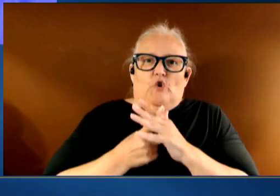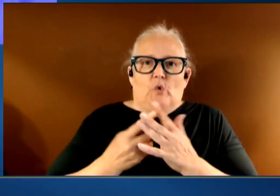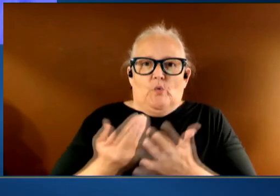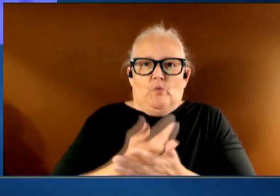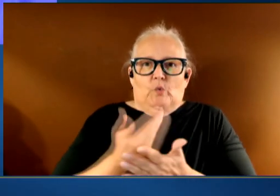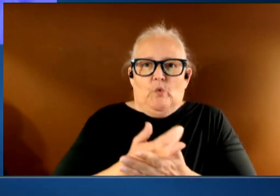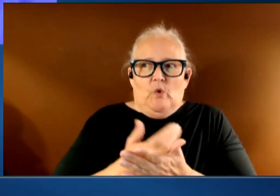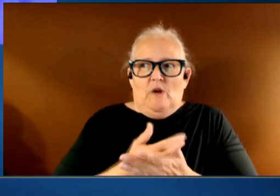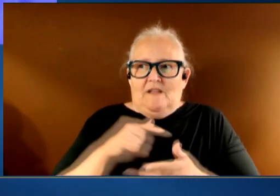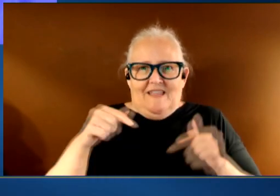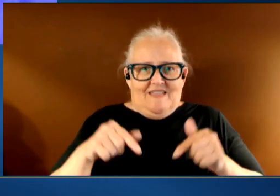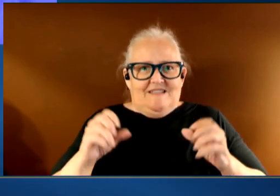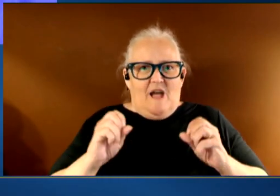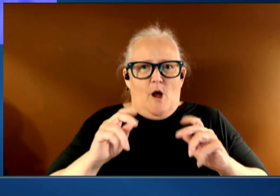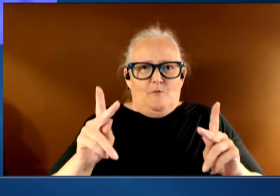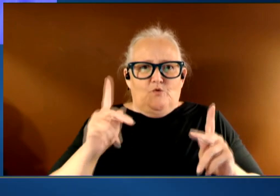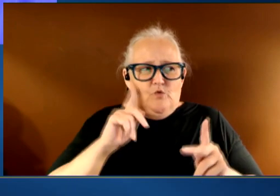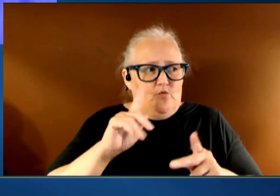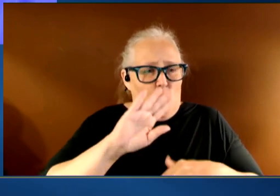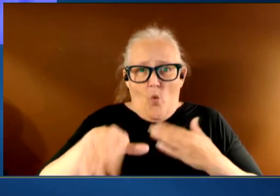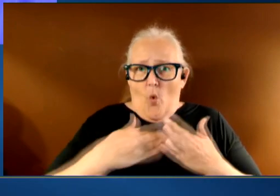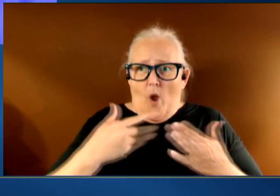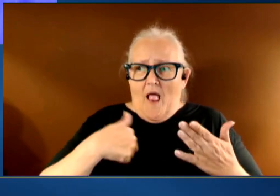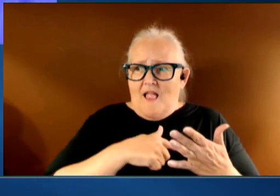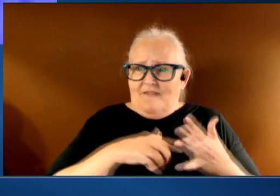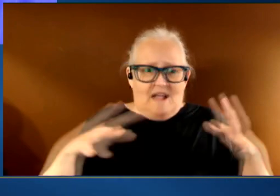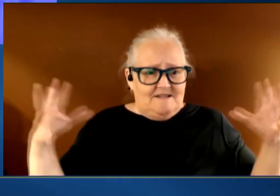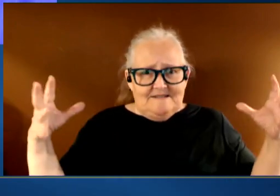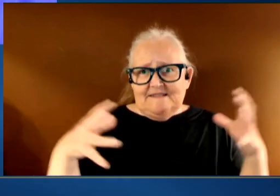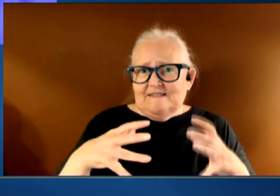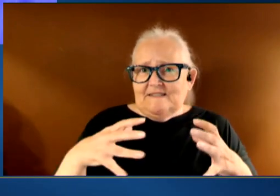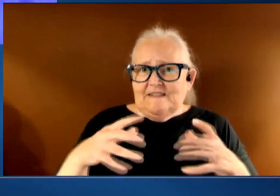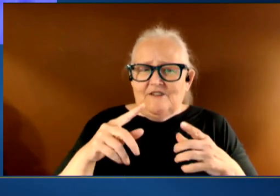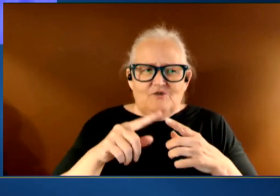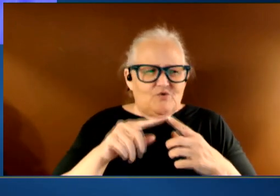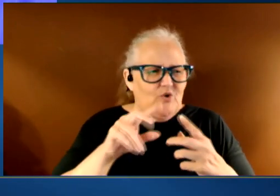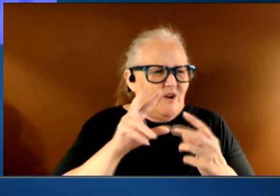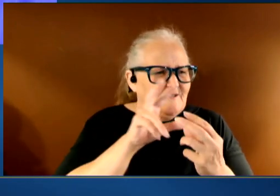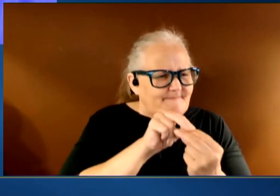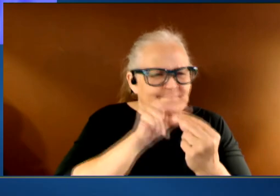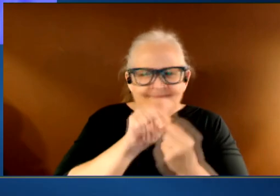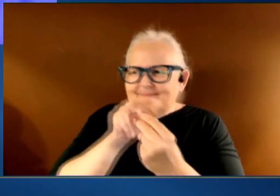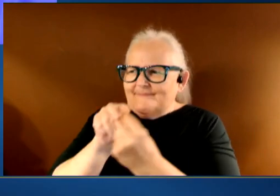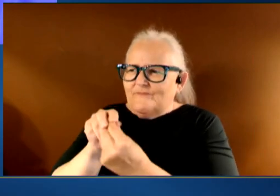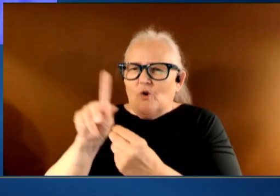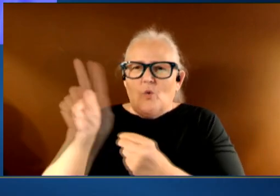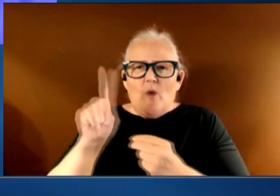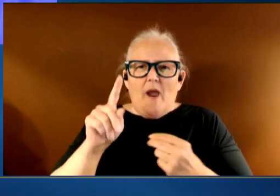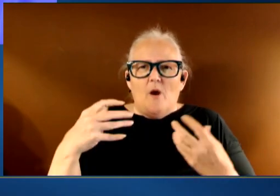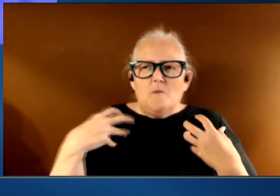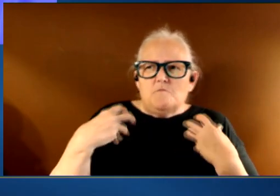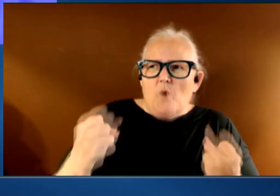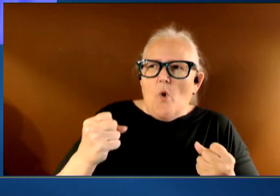all of us in this space to tap into pockets of bold, innovative, community-led progress,